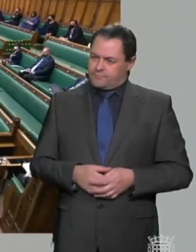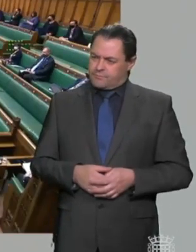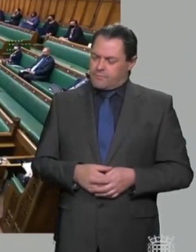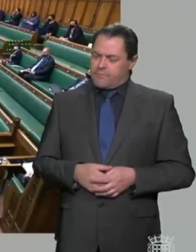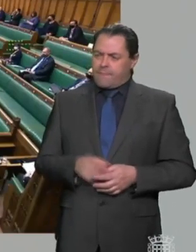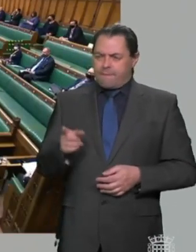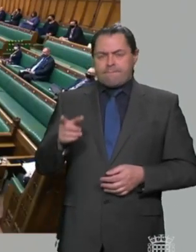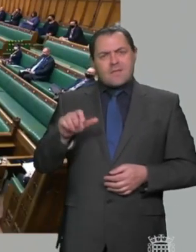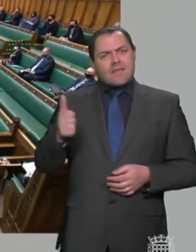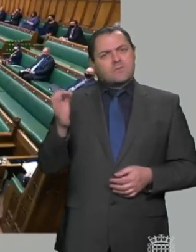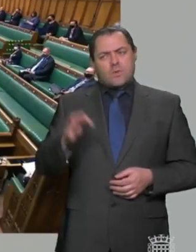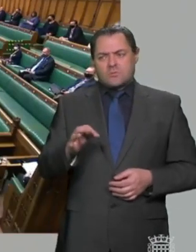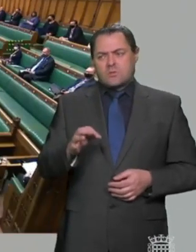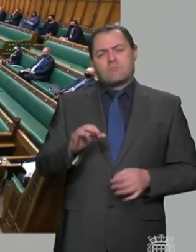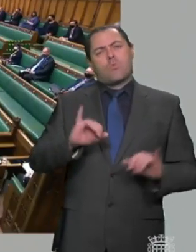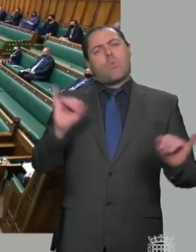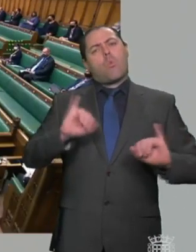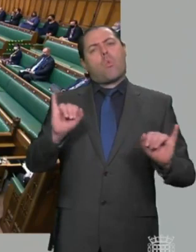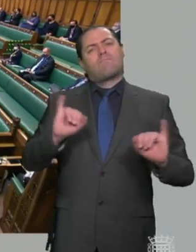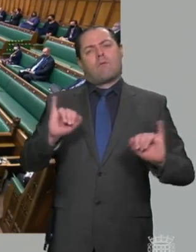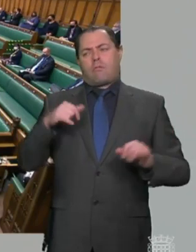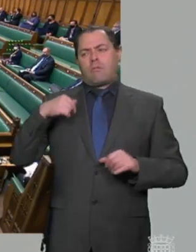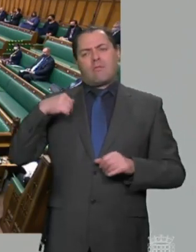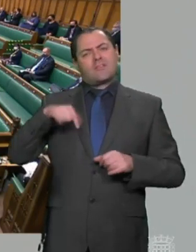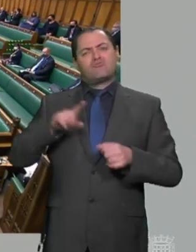One of the many awful things about the past year has been the inability to visit